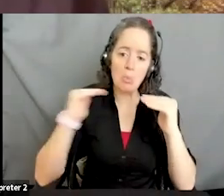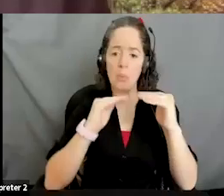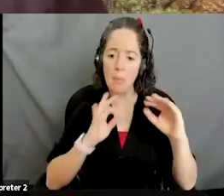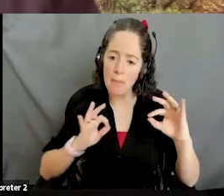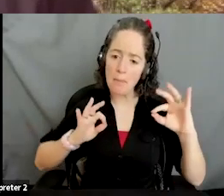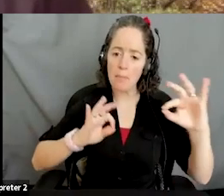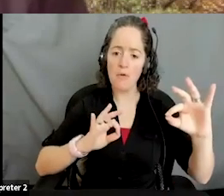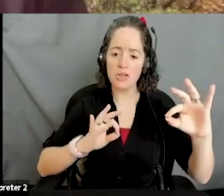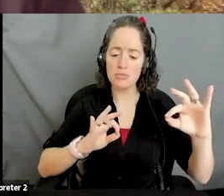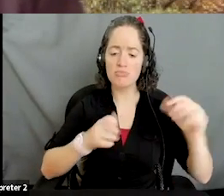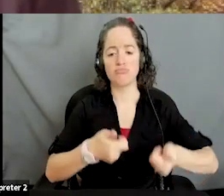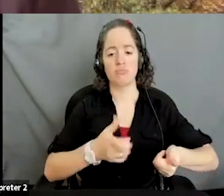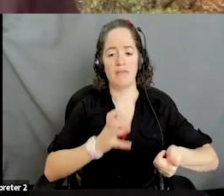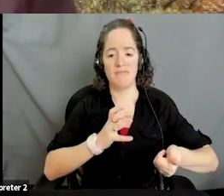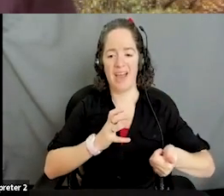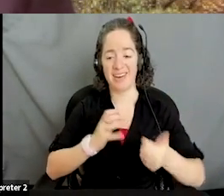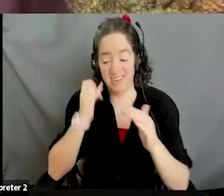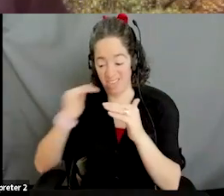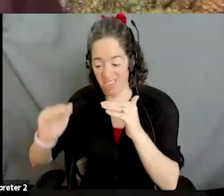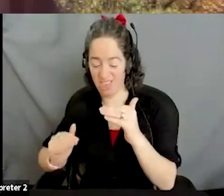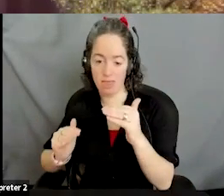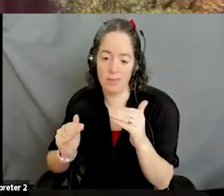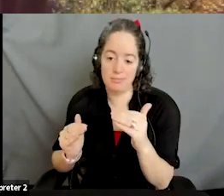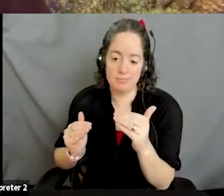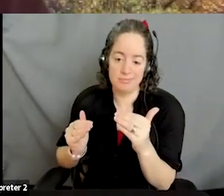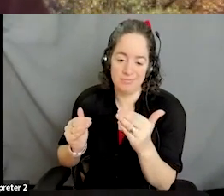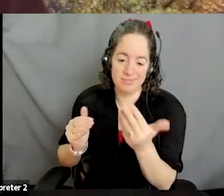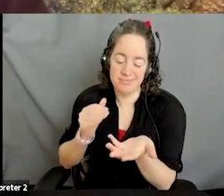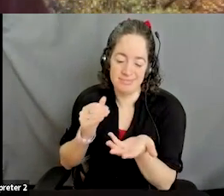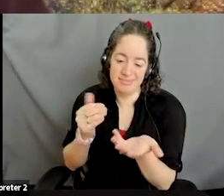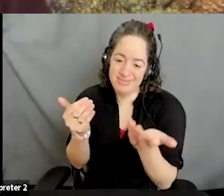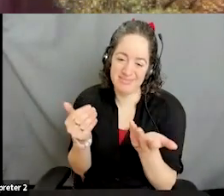Taking bite-sized chunks out of it doesn't really matter